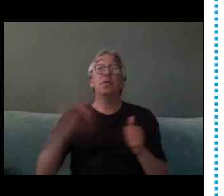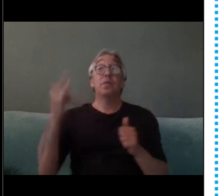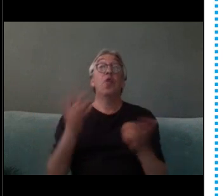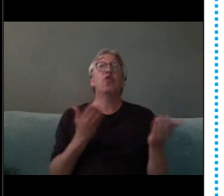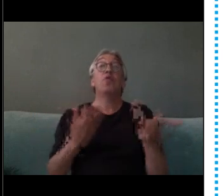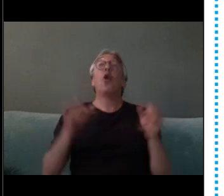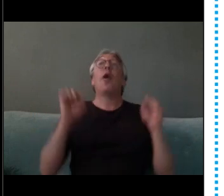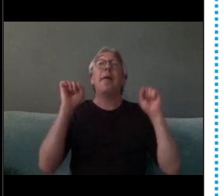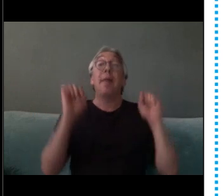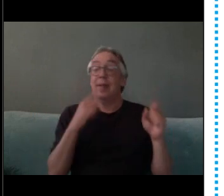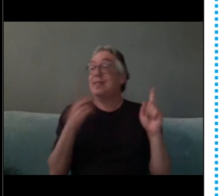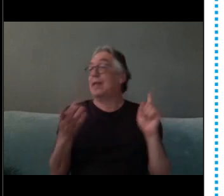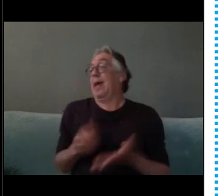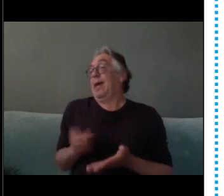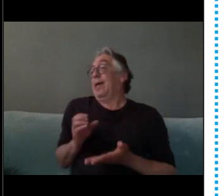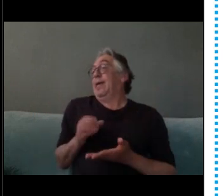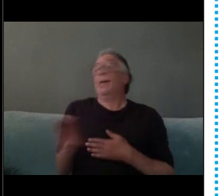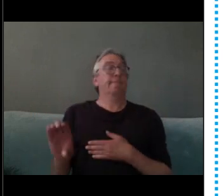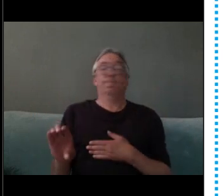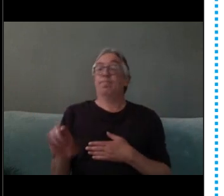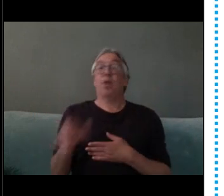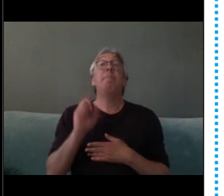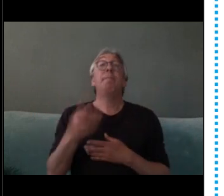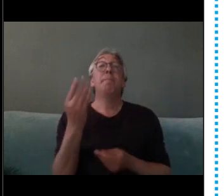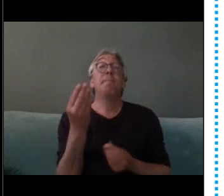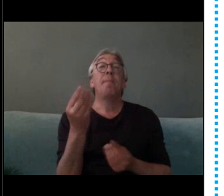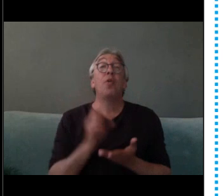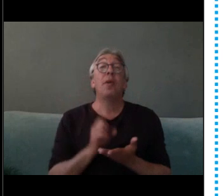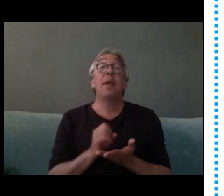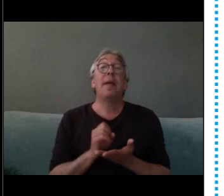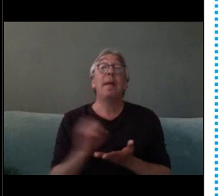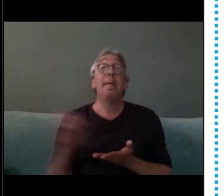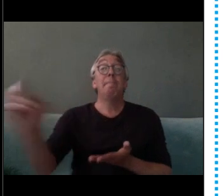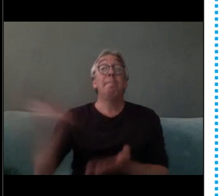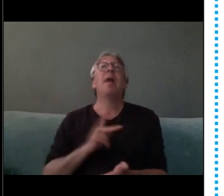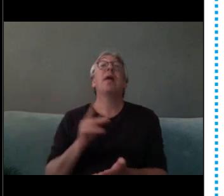So they have to still reimburse you, but you can't claim extra compensation.